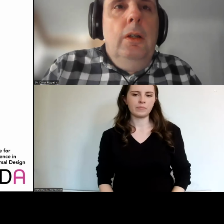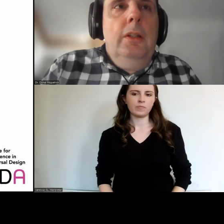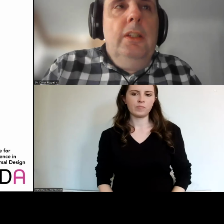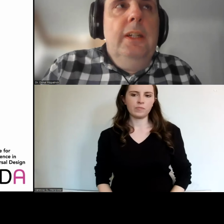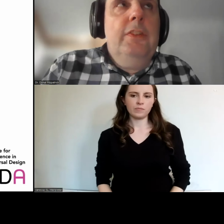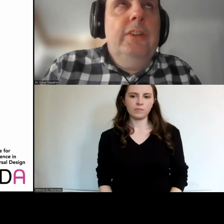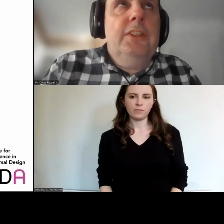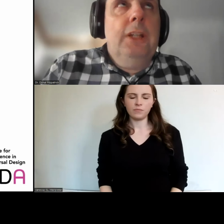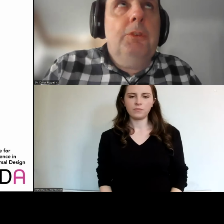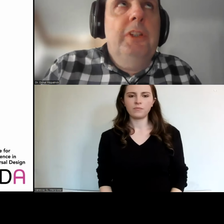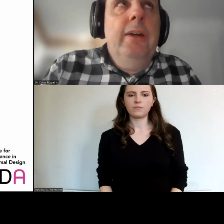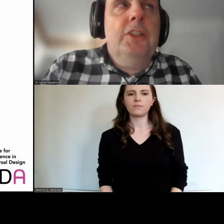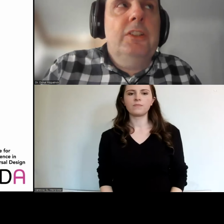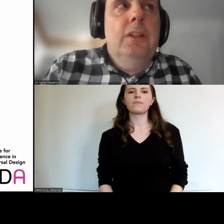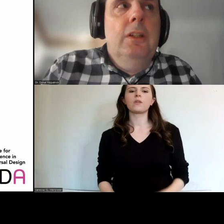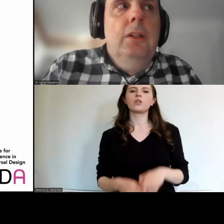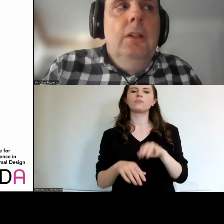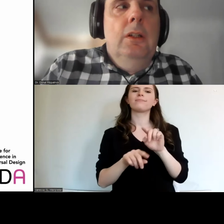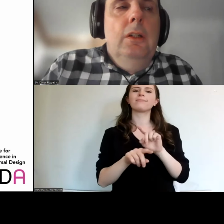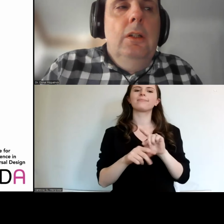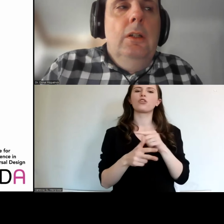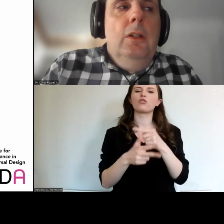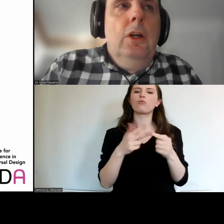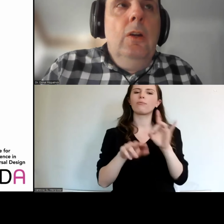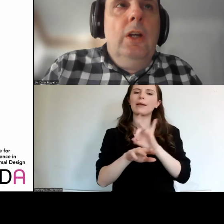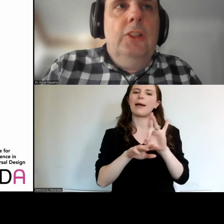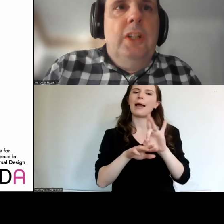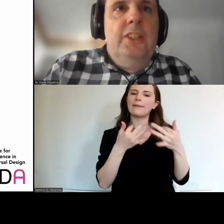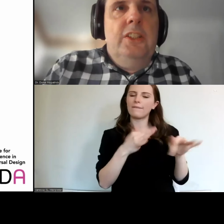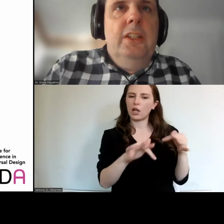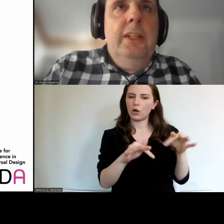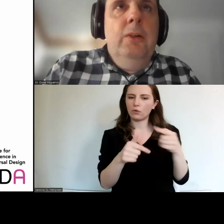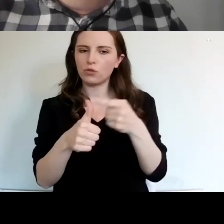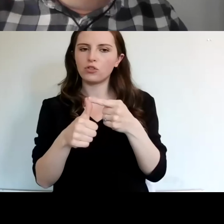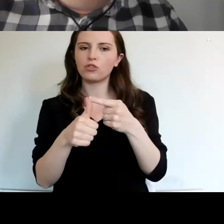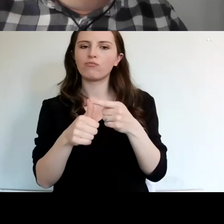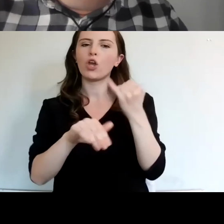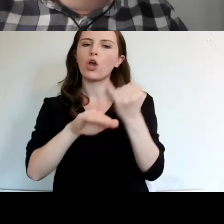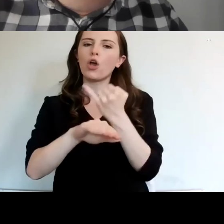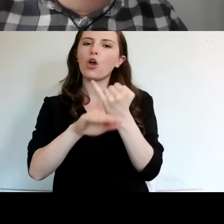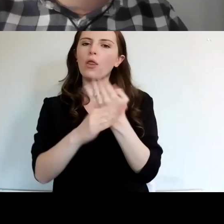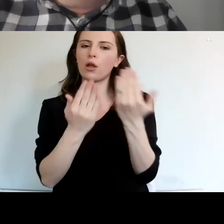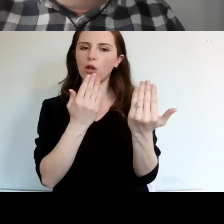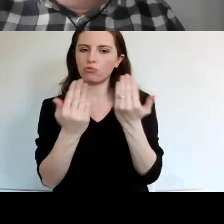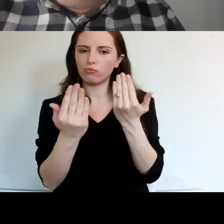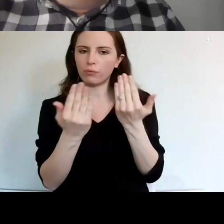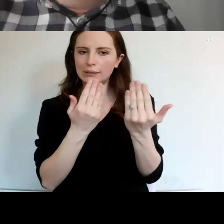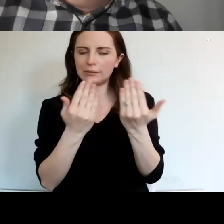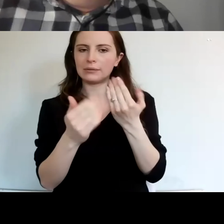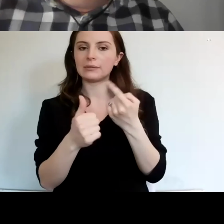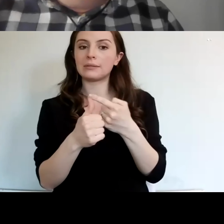The types of errors, the top three errors, colour contrast. Now, whilst what's written...